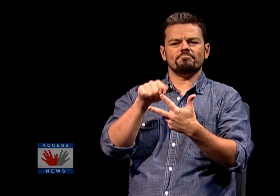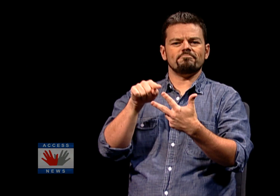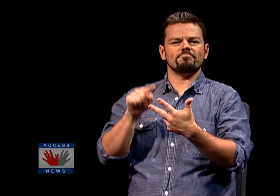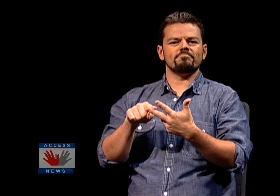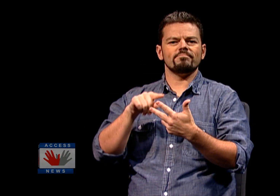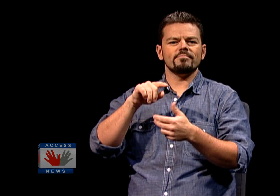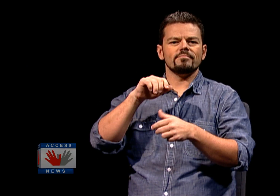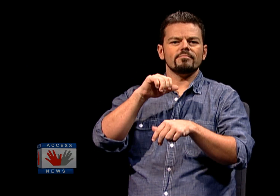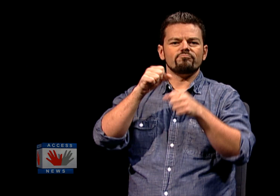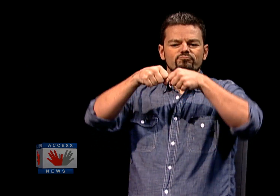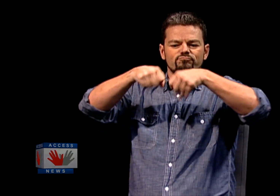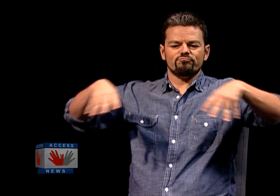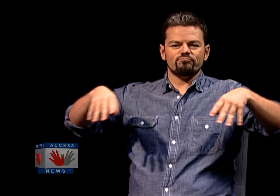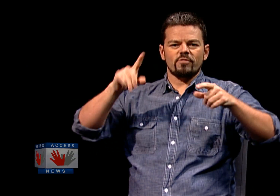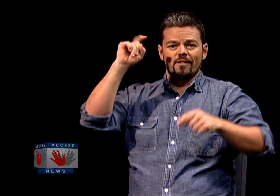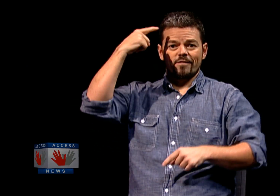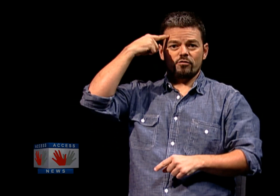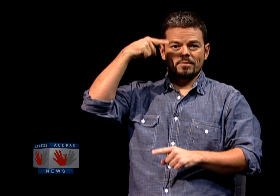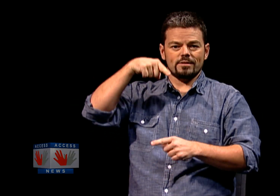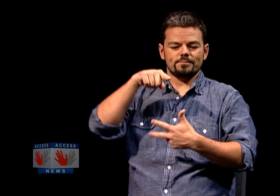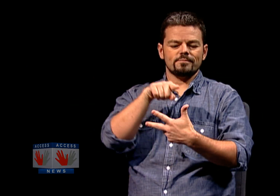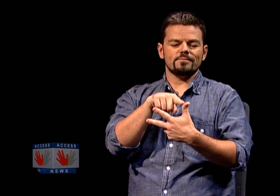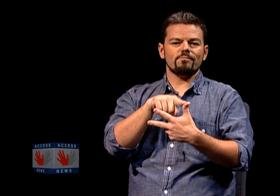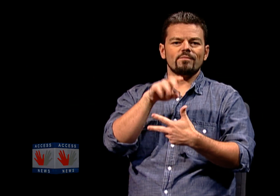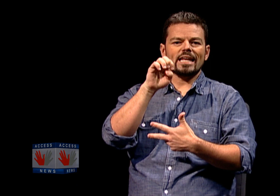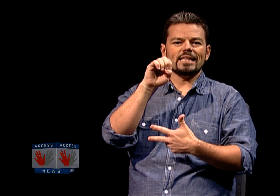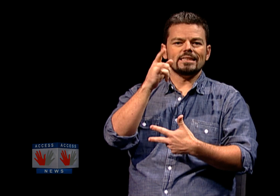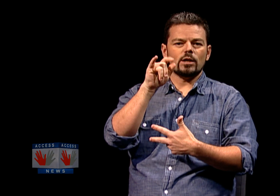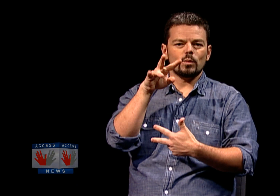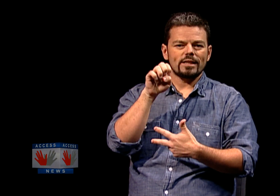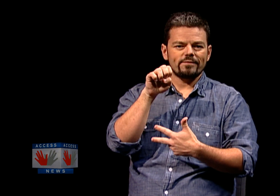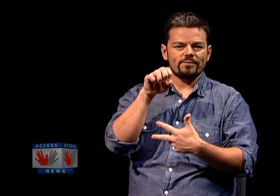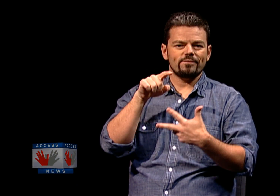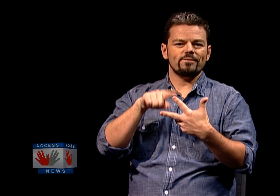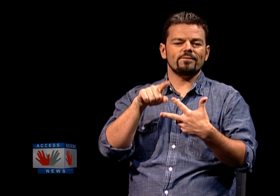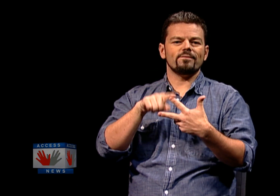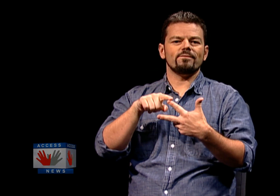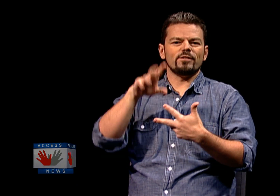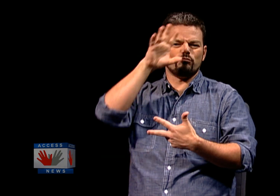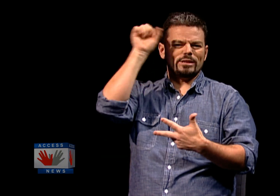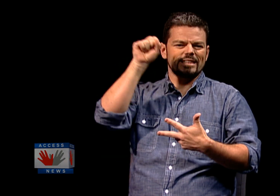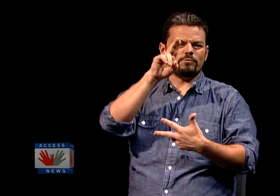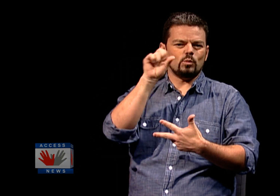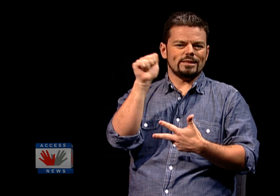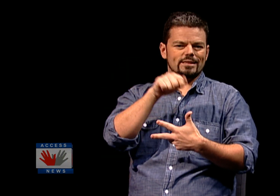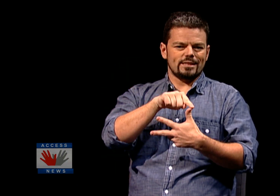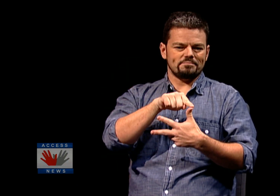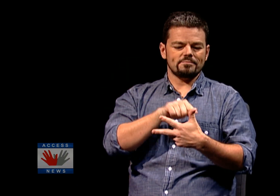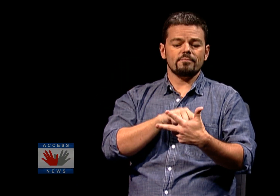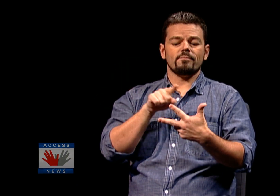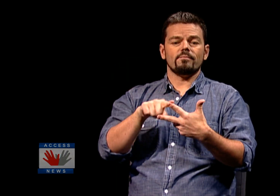WE'LL ALSO EXPLORE THE WORKINGS OF THE THREE BRANCHES OF GOVERNMENT. THE EXECUTIVE BRANCH,